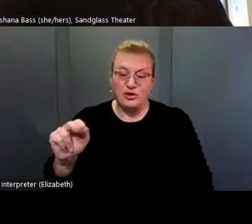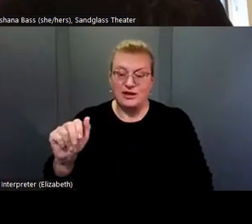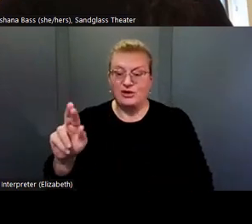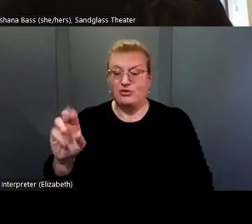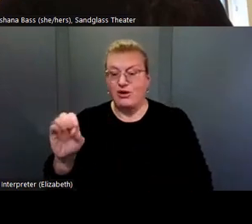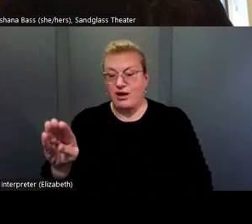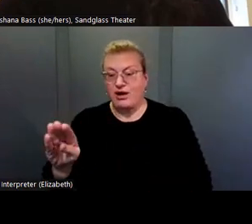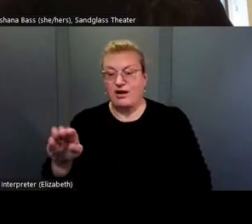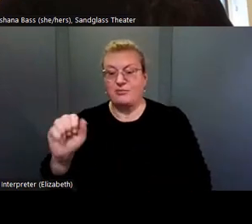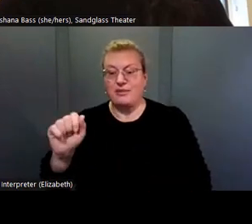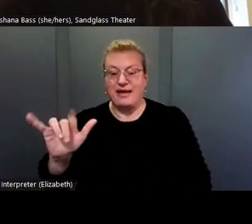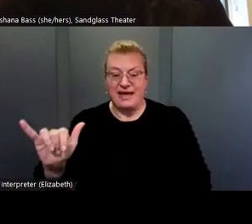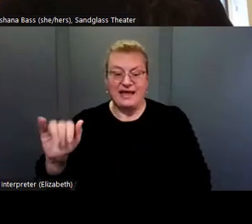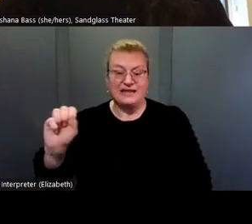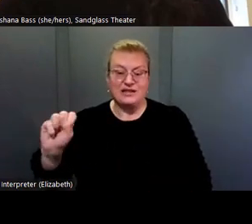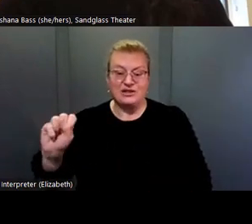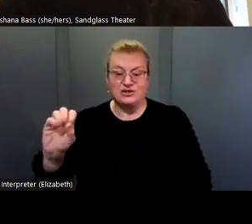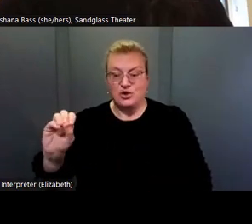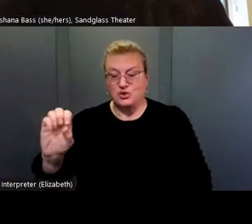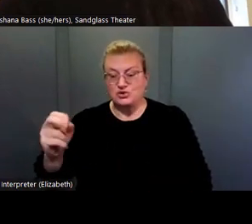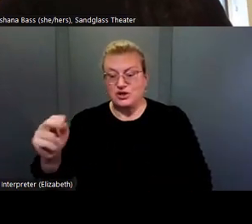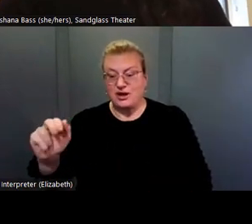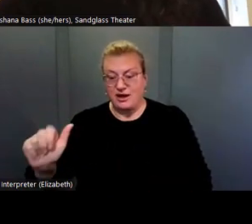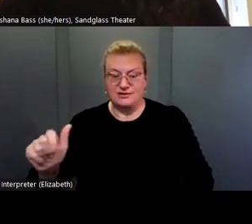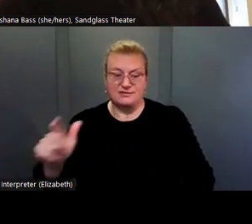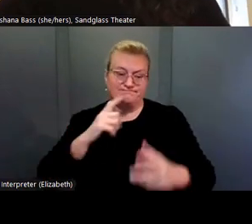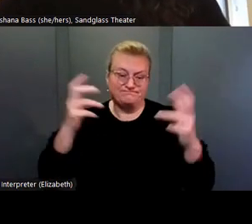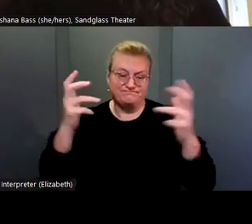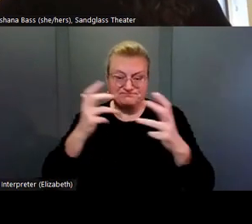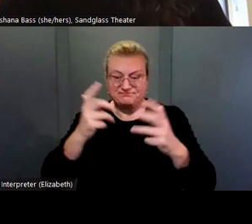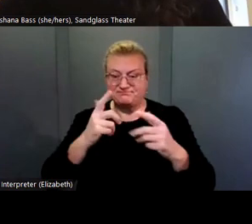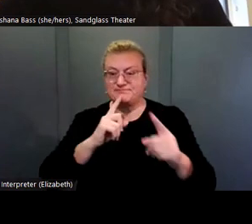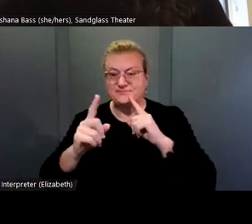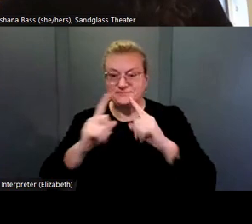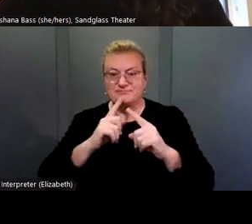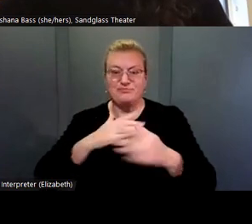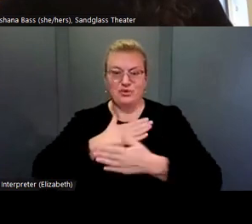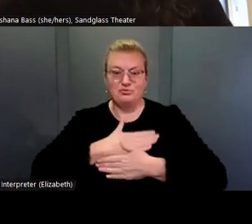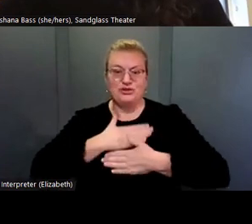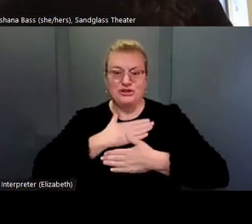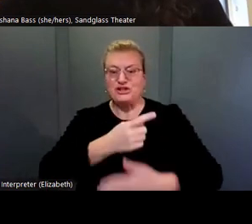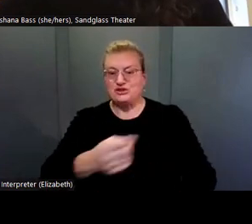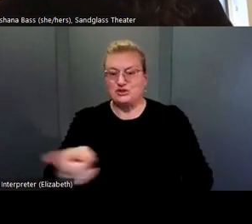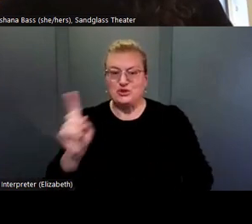That was an amazing conversation, and we really appreciate you taking the time